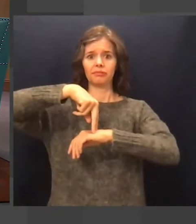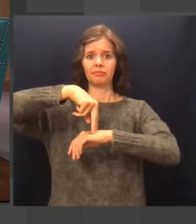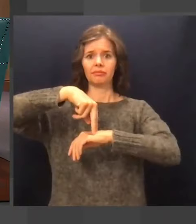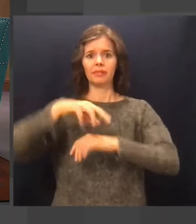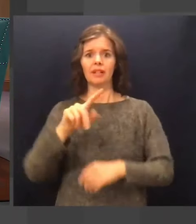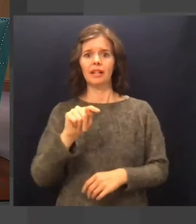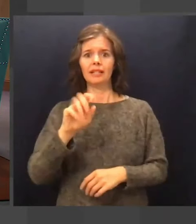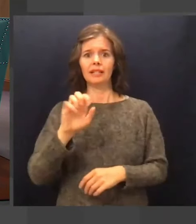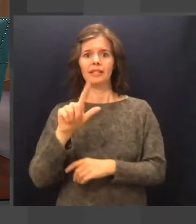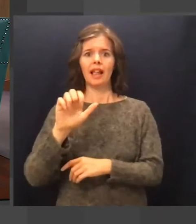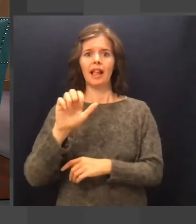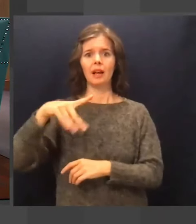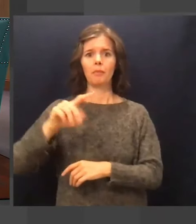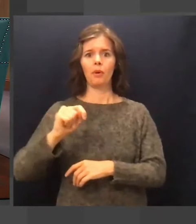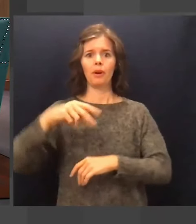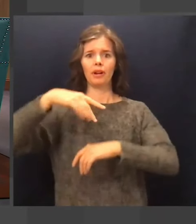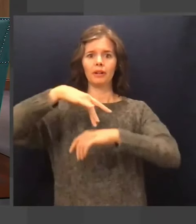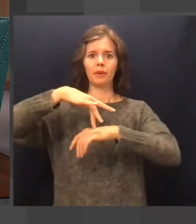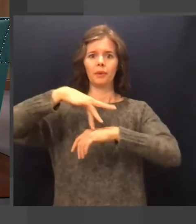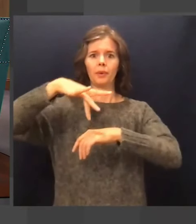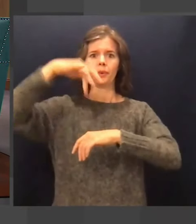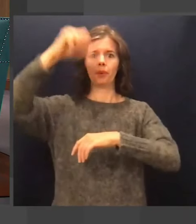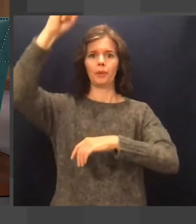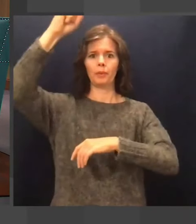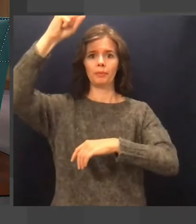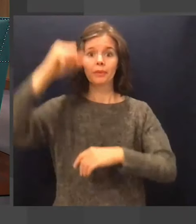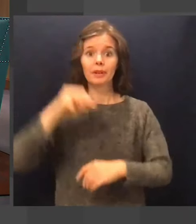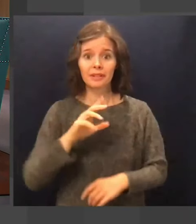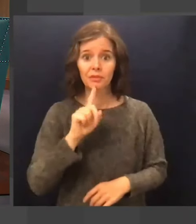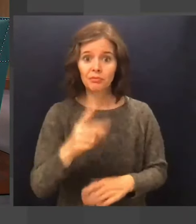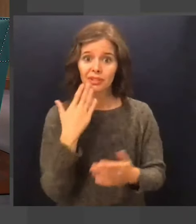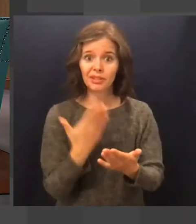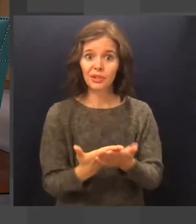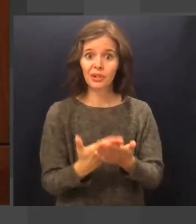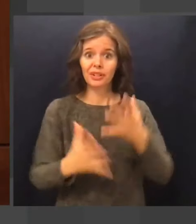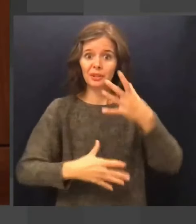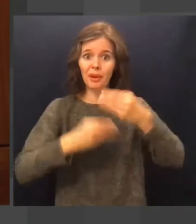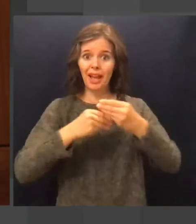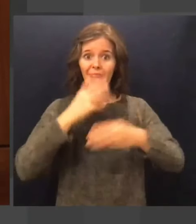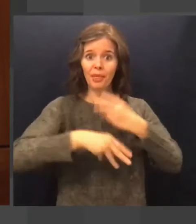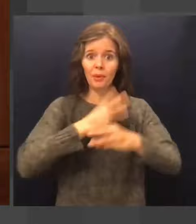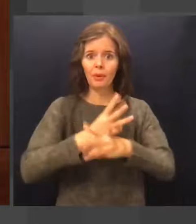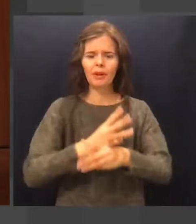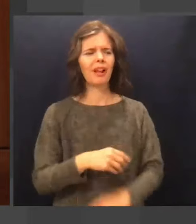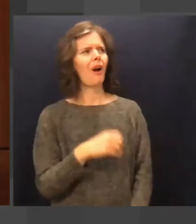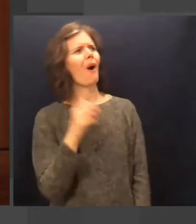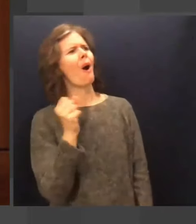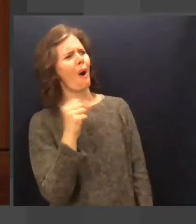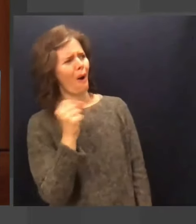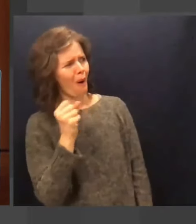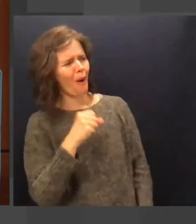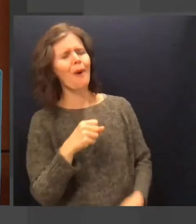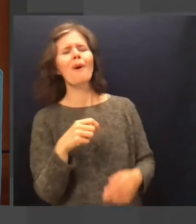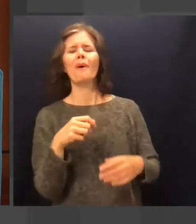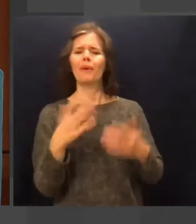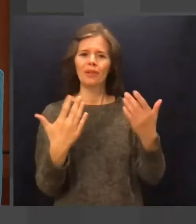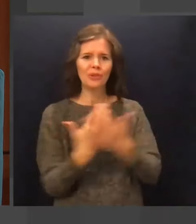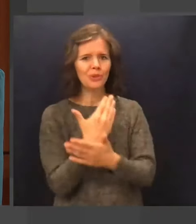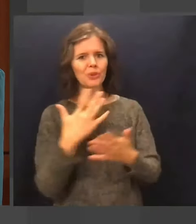THOSE TELEPORT BLOCKS. THAT SEEMS LIKE ANOTHER COOL WAY TO ANOTHER LEVEL OF IMMERSIONS TO THE WORLDS YOU'RE CREATING.